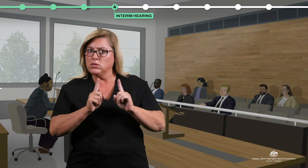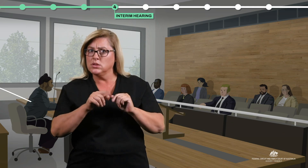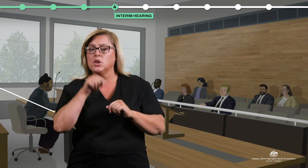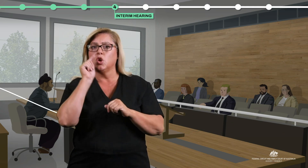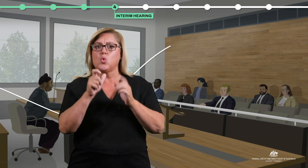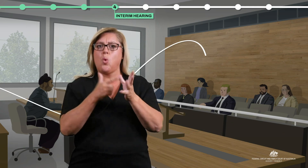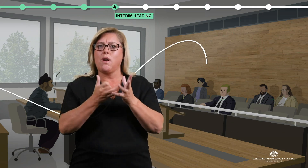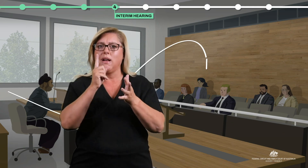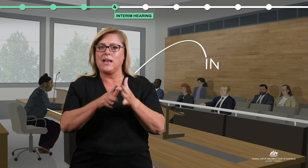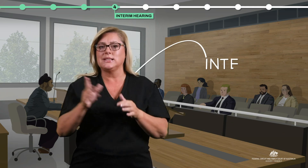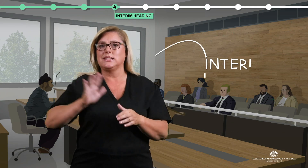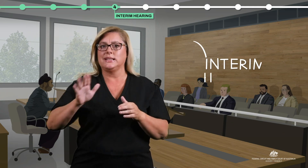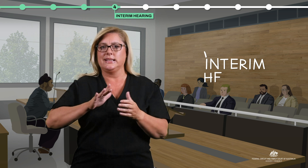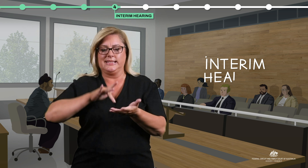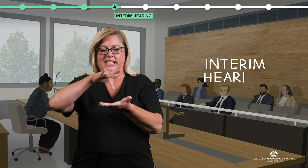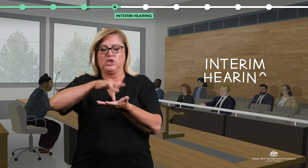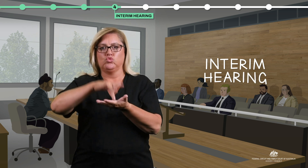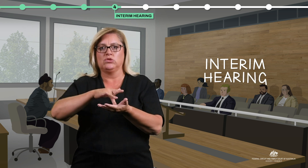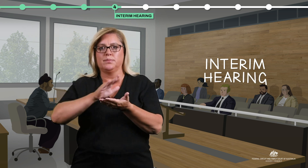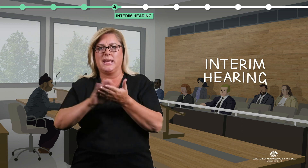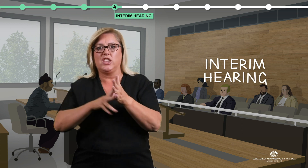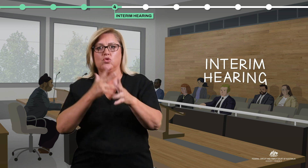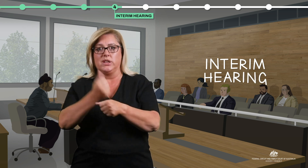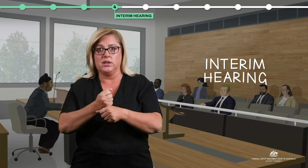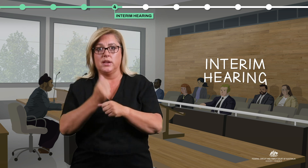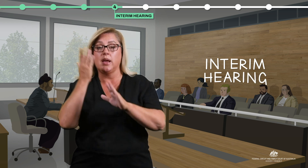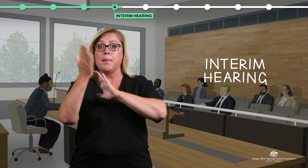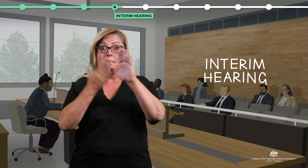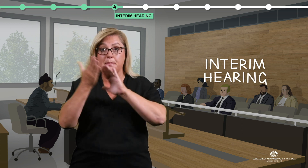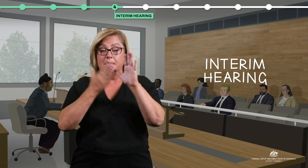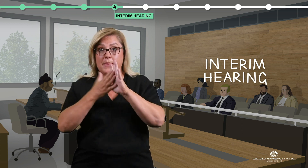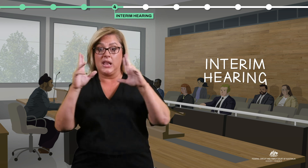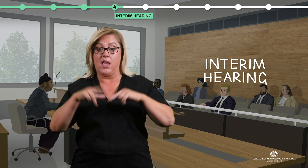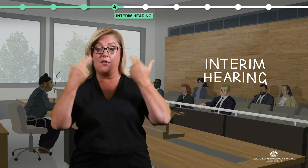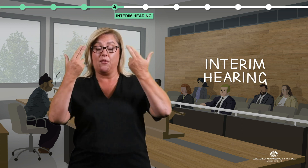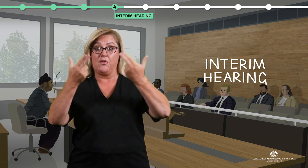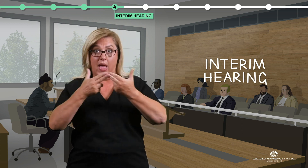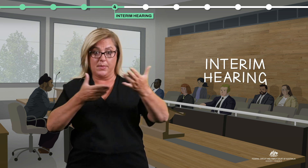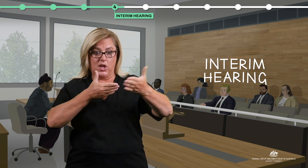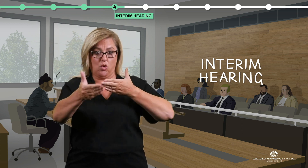Your case may require an Interim Hearing where family arrangements are put in place until